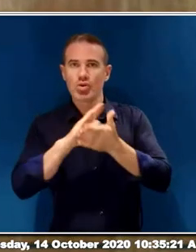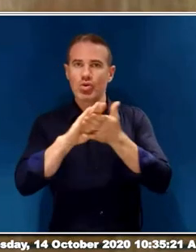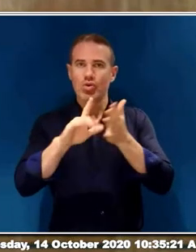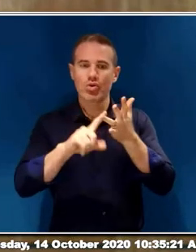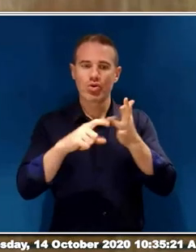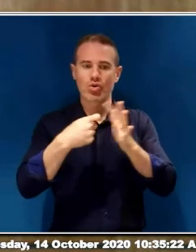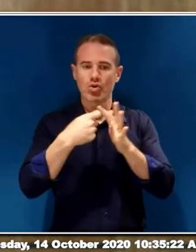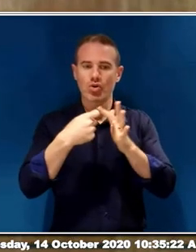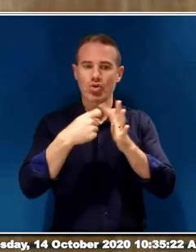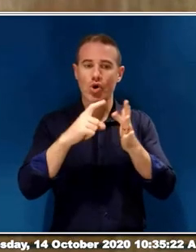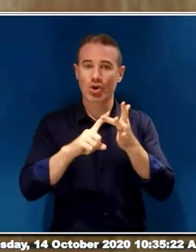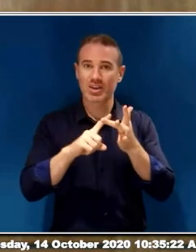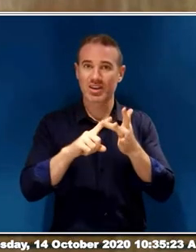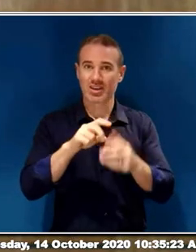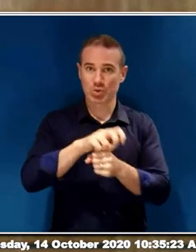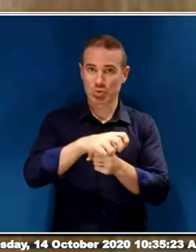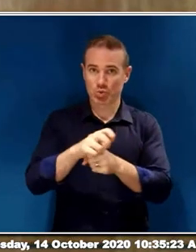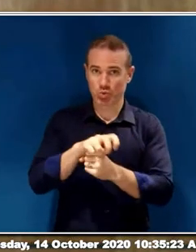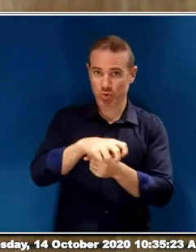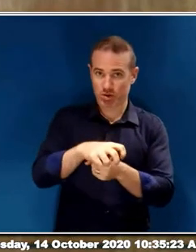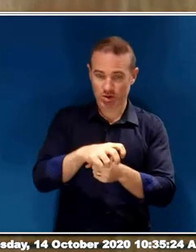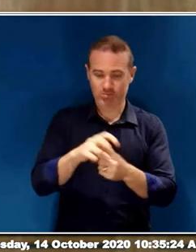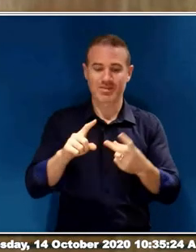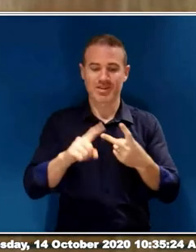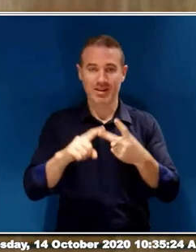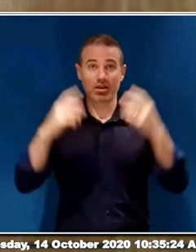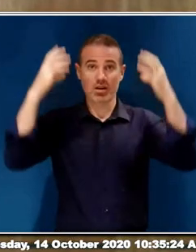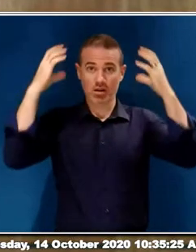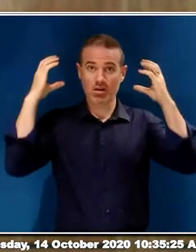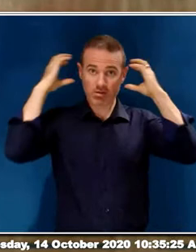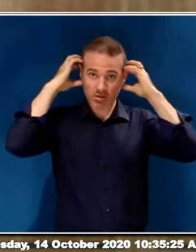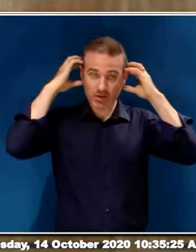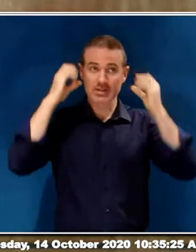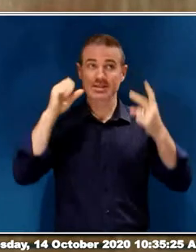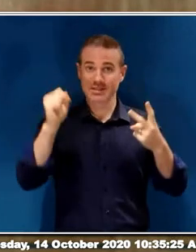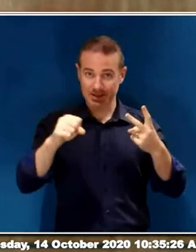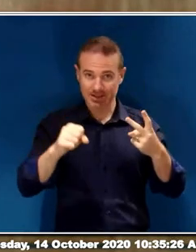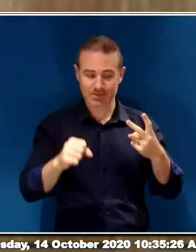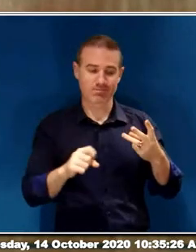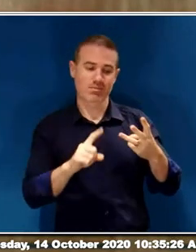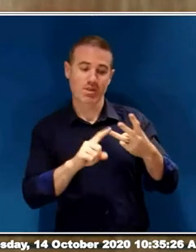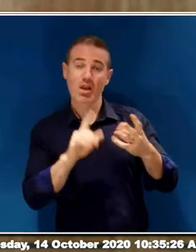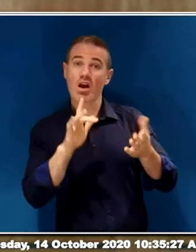The use of an iPad was intermittent depending on the teacher